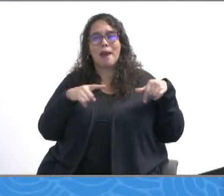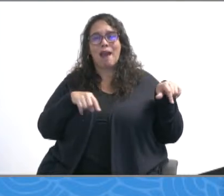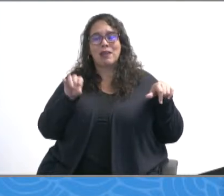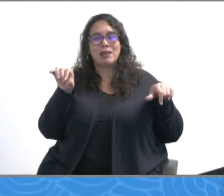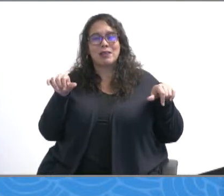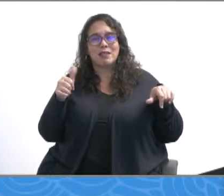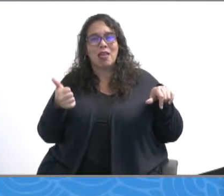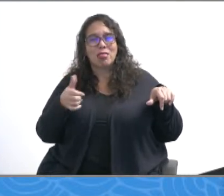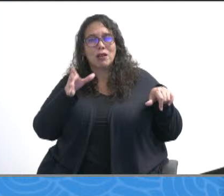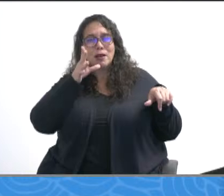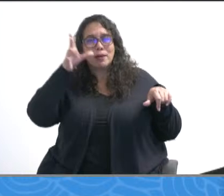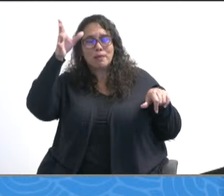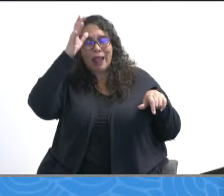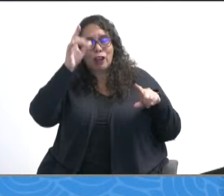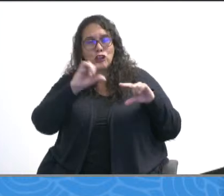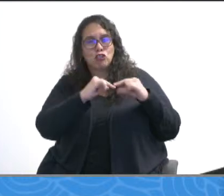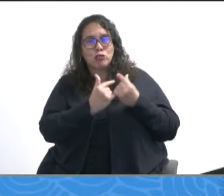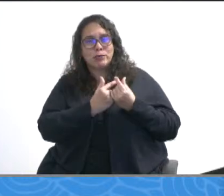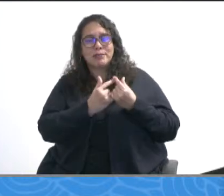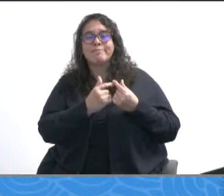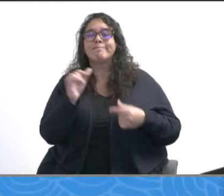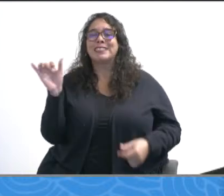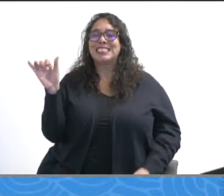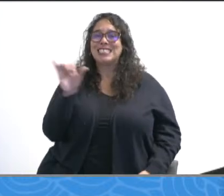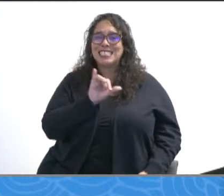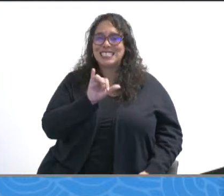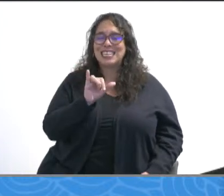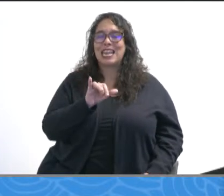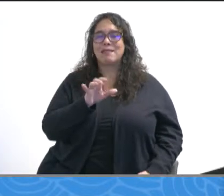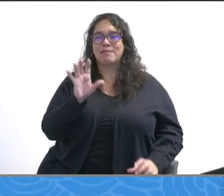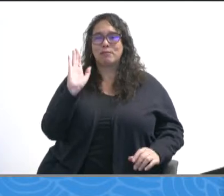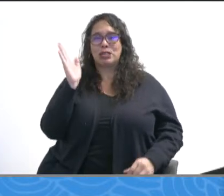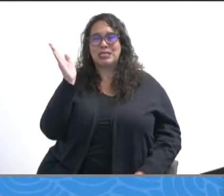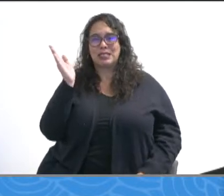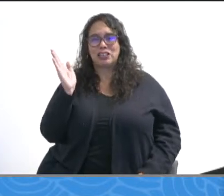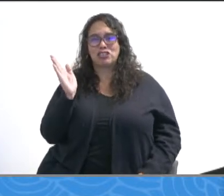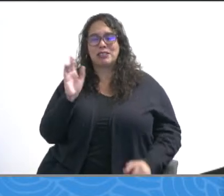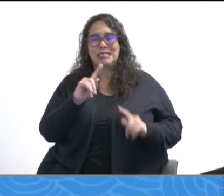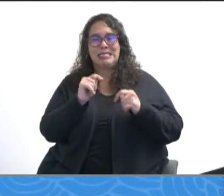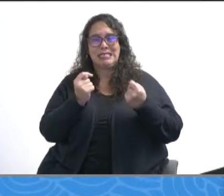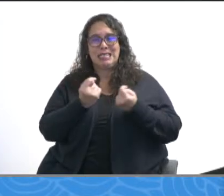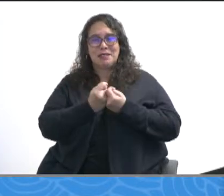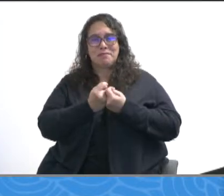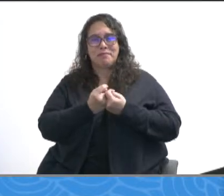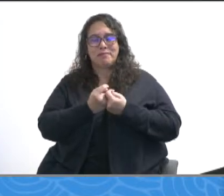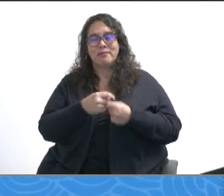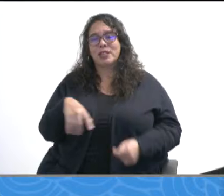and doing this very same presentation as a team. And what will happen with this ThoughtExchange?